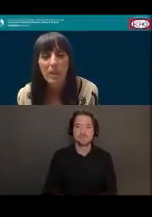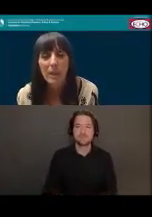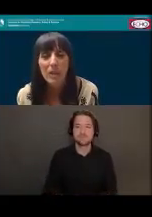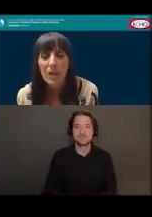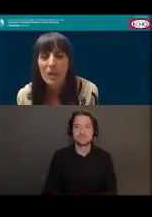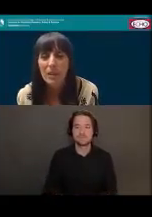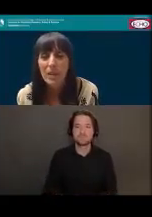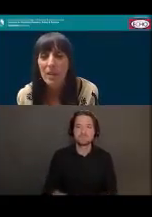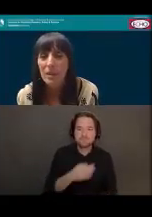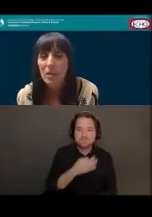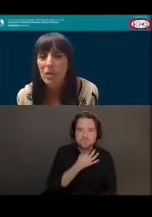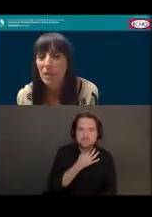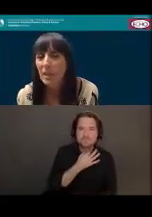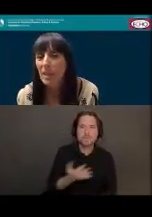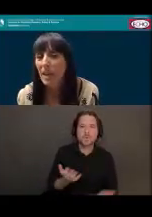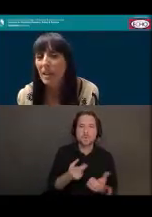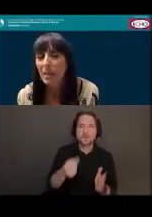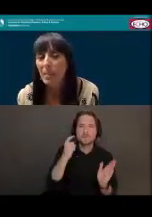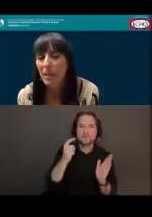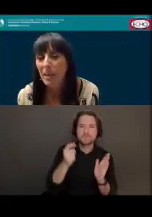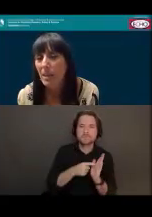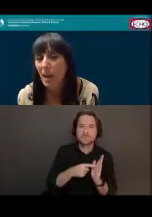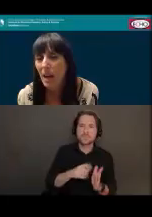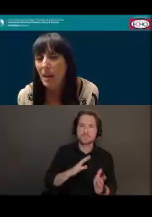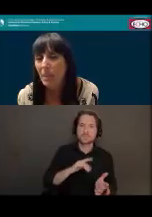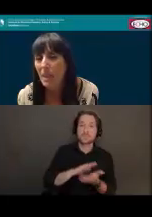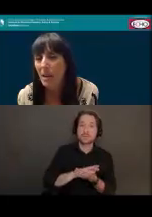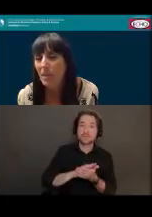you guys notice that was really nice about the timing of the